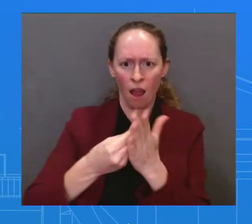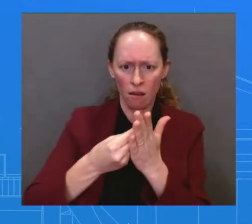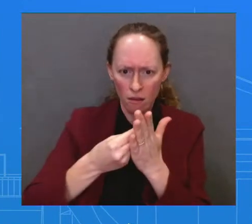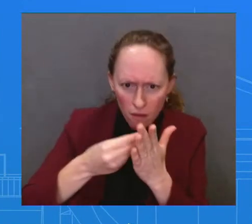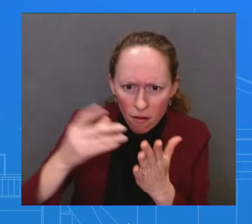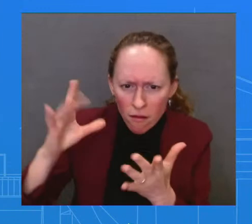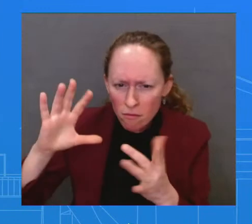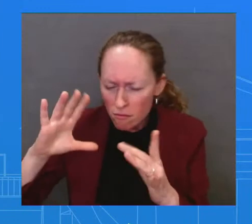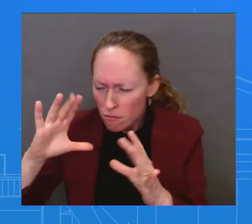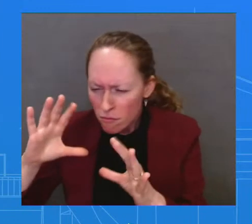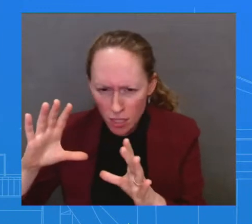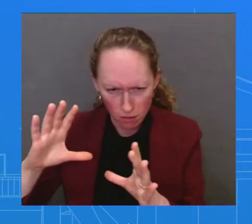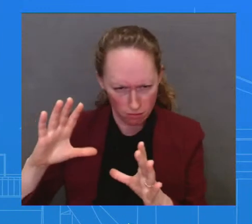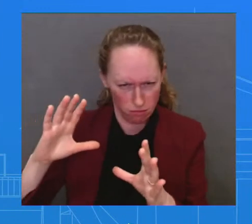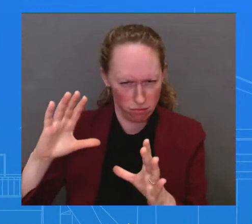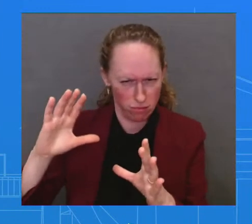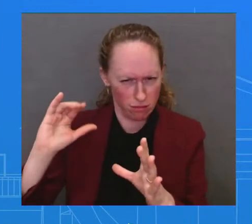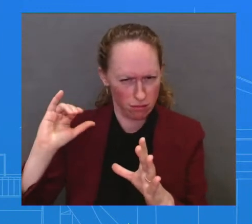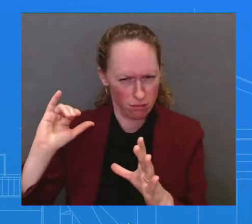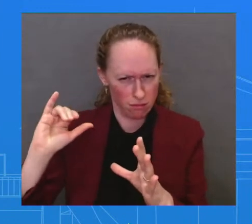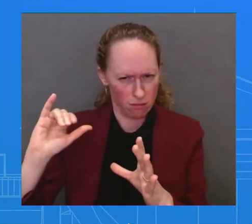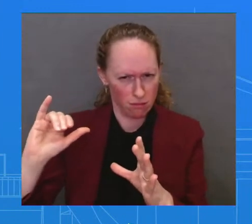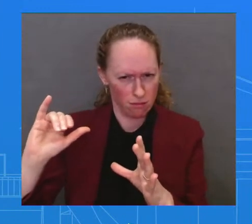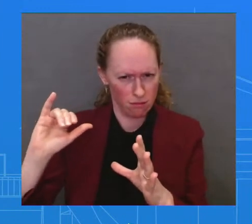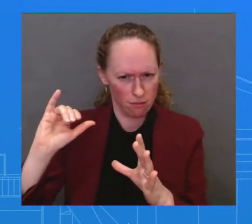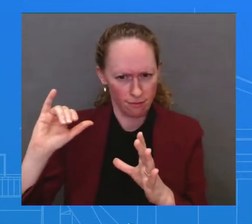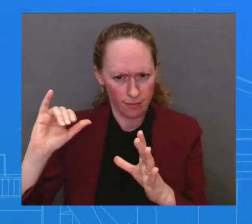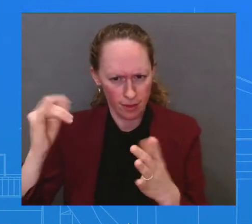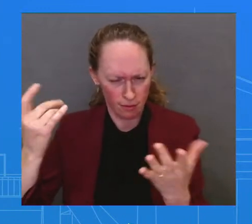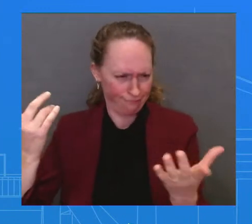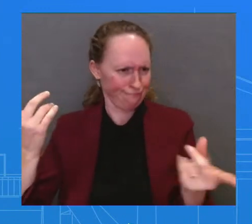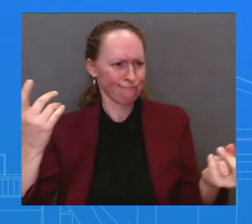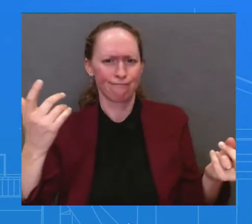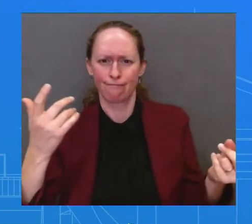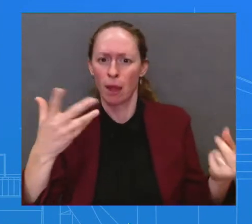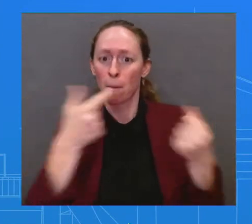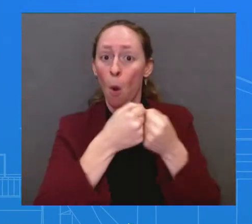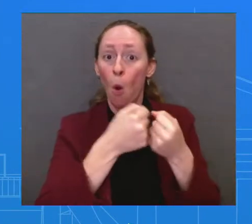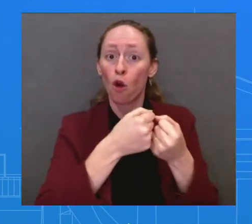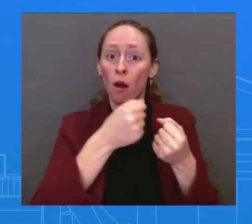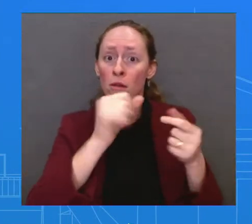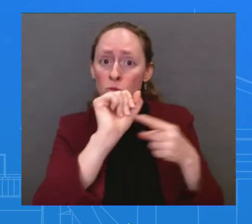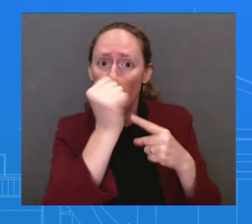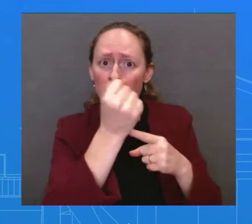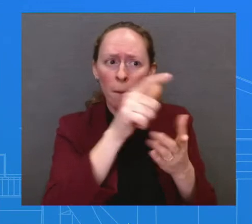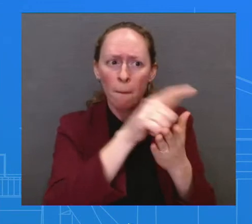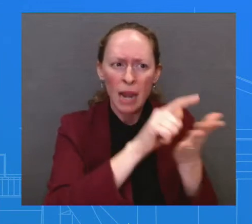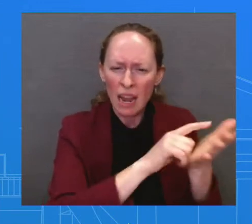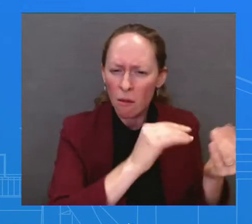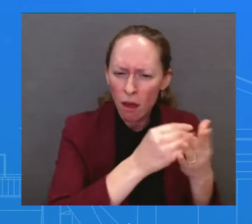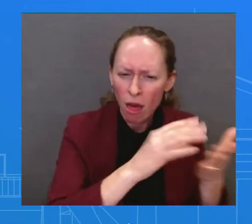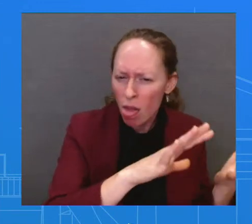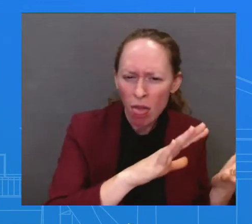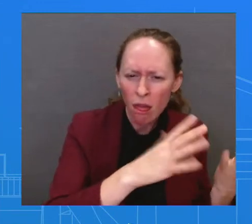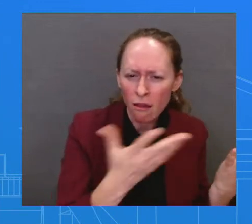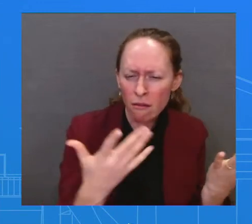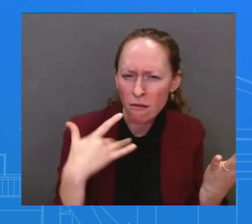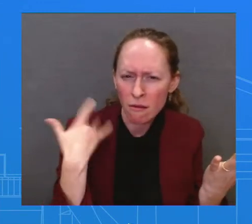that they put forward. What's your response to that? Ms. Jean-Pierre: You know, there is no conversation to be had because the deal was made already back in May,